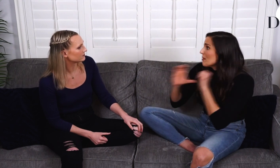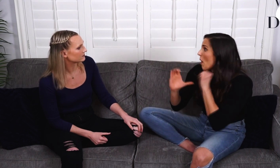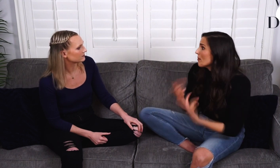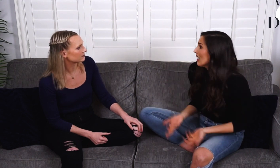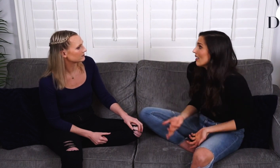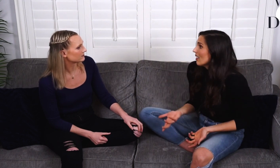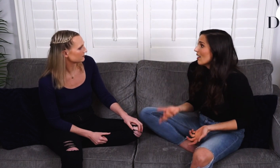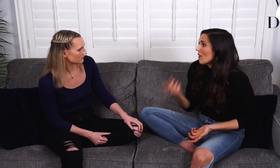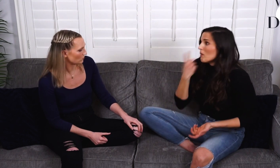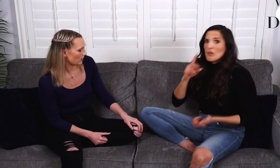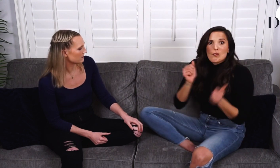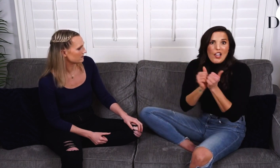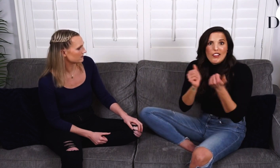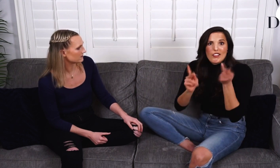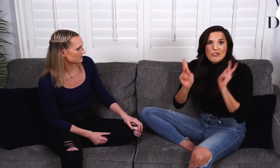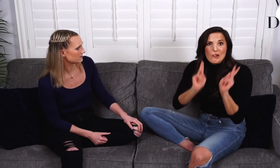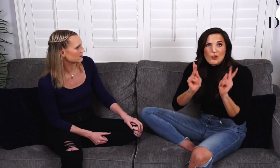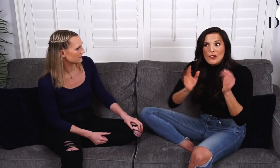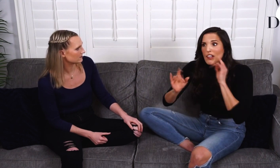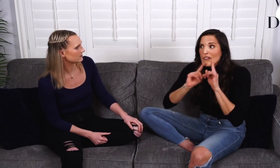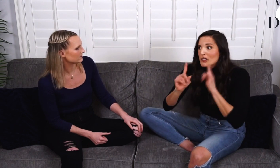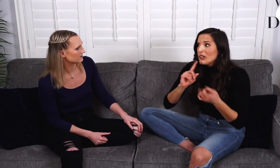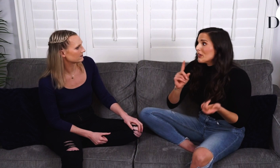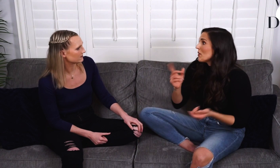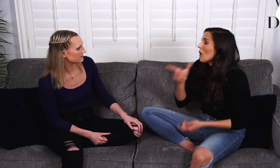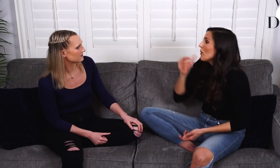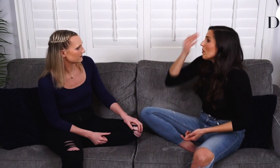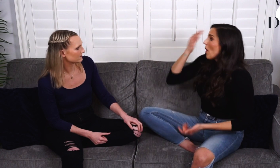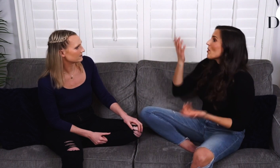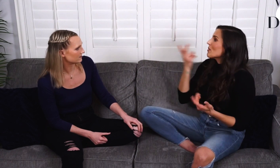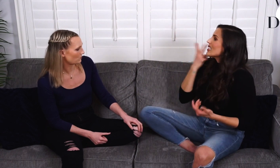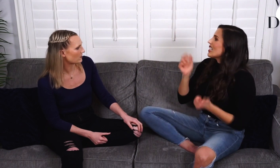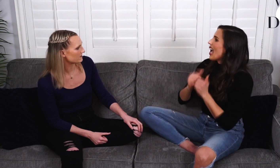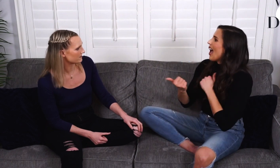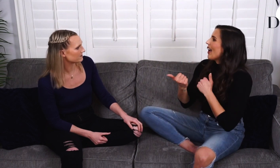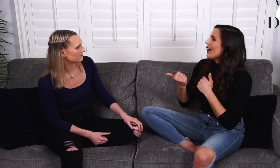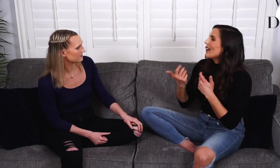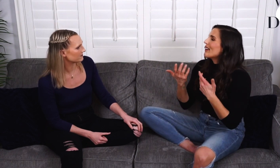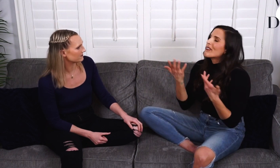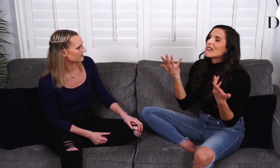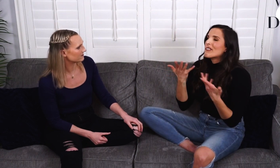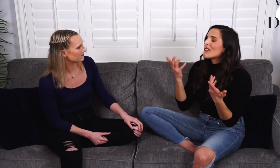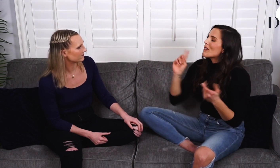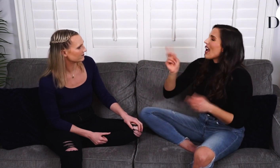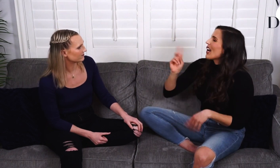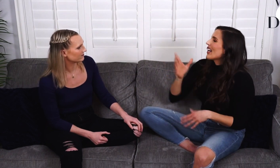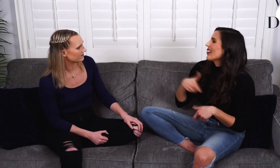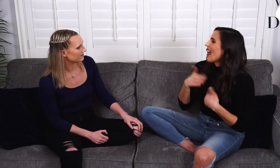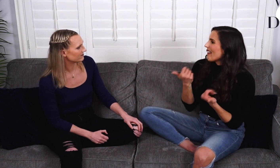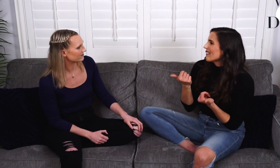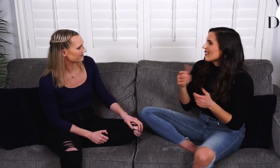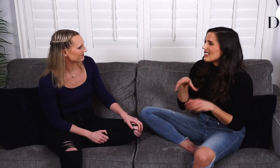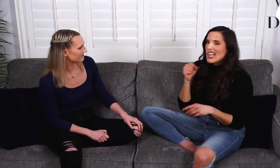be SimComming with people that we interview or who knows, we’ll see where life takes us with